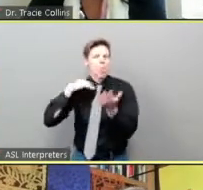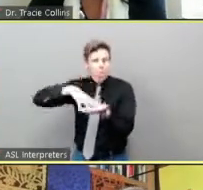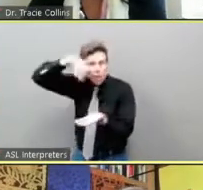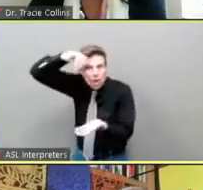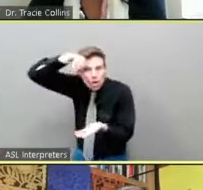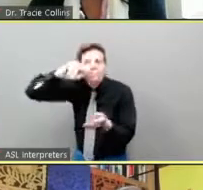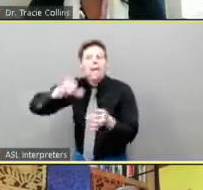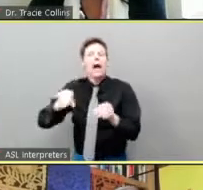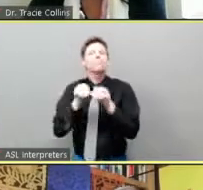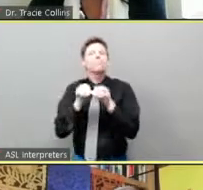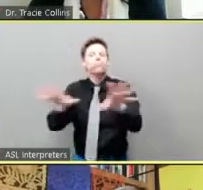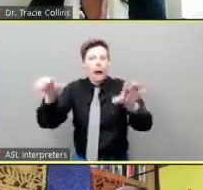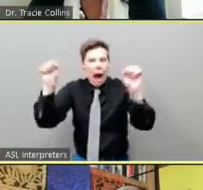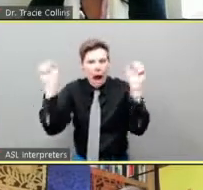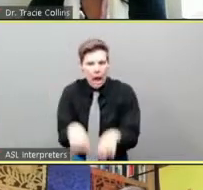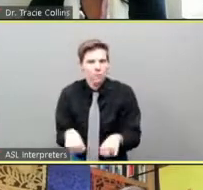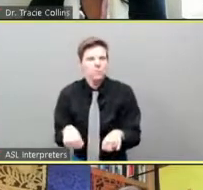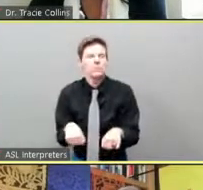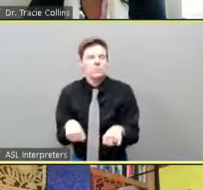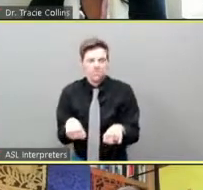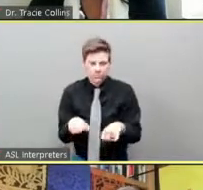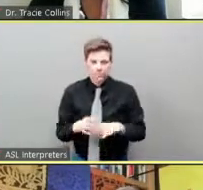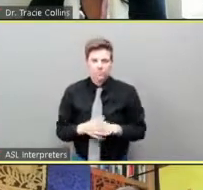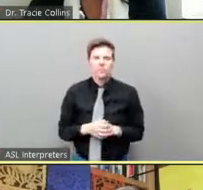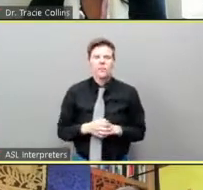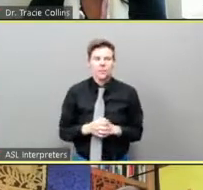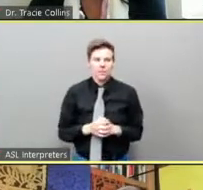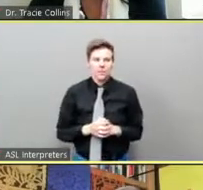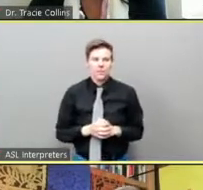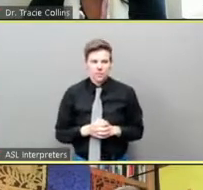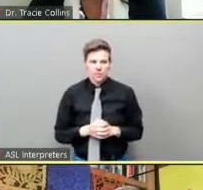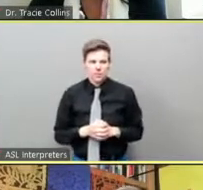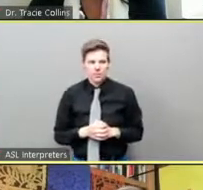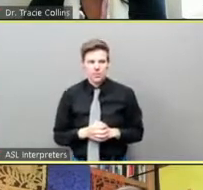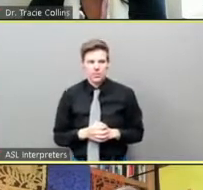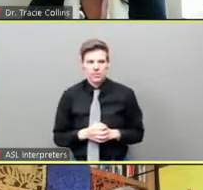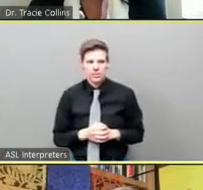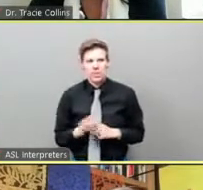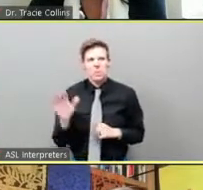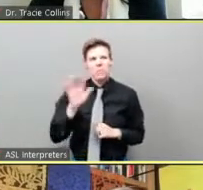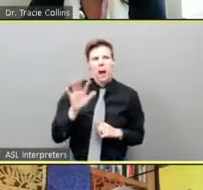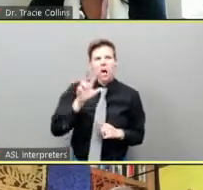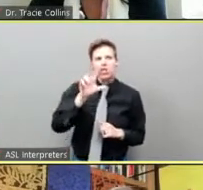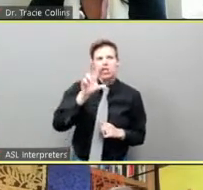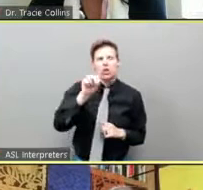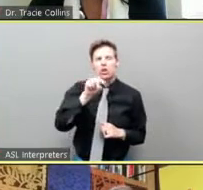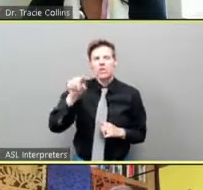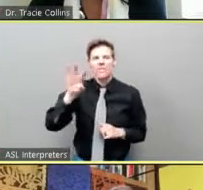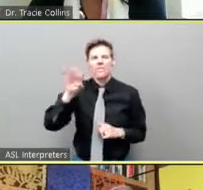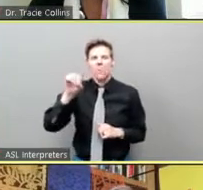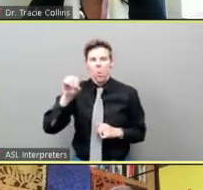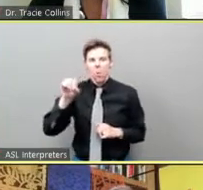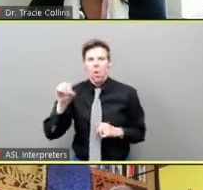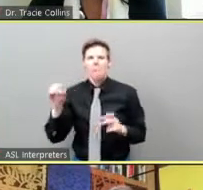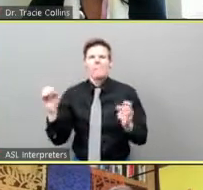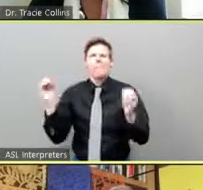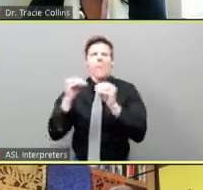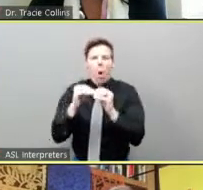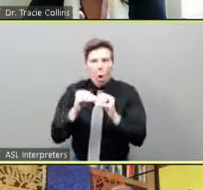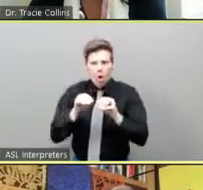sources now as it seems to be 30-40, more 40 more likely to spread Those of